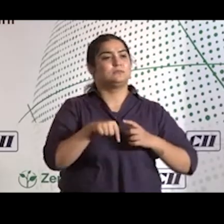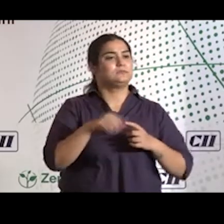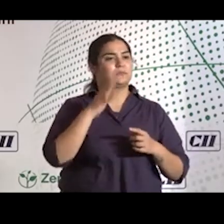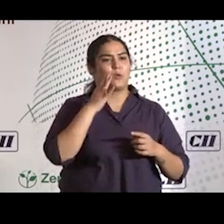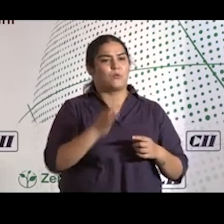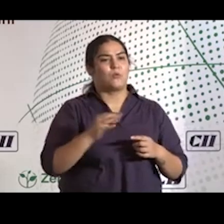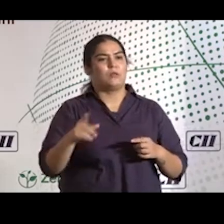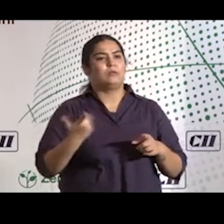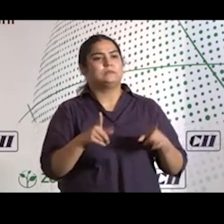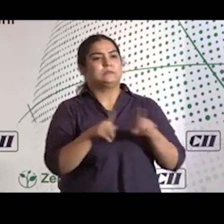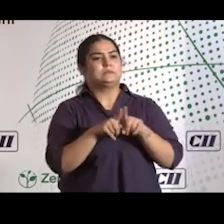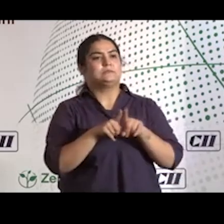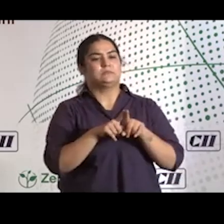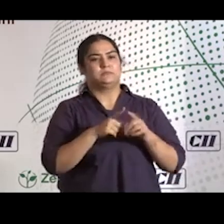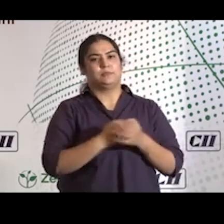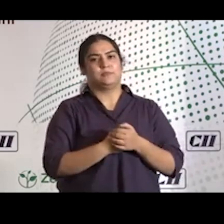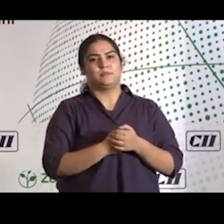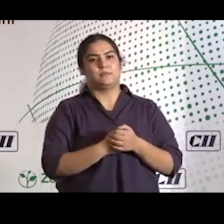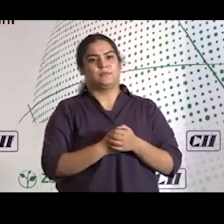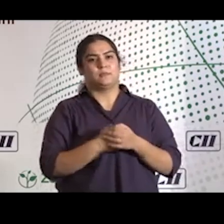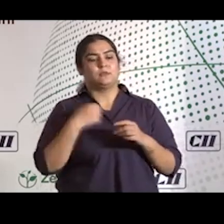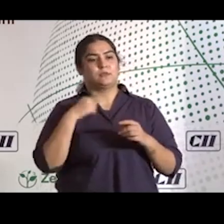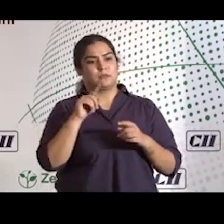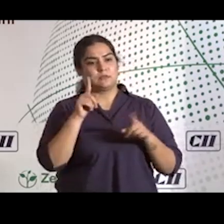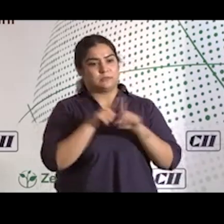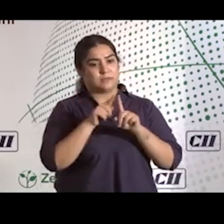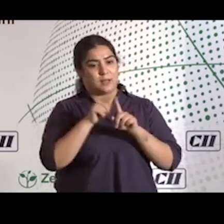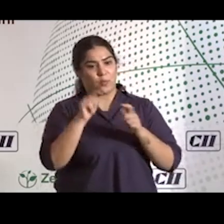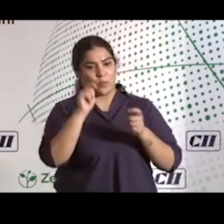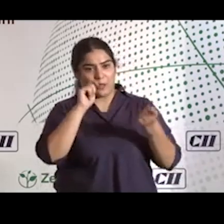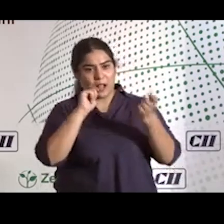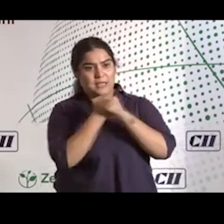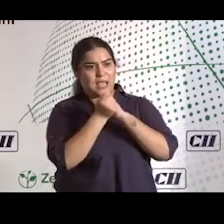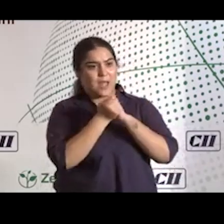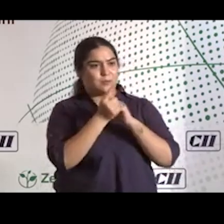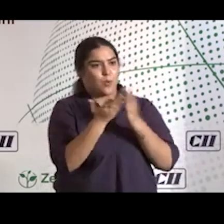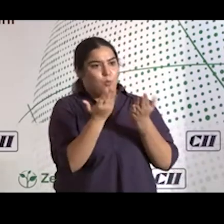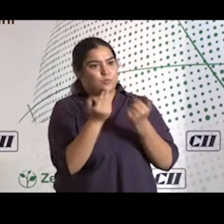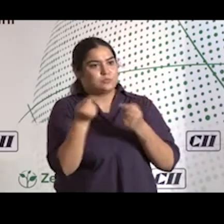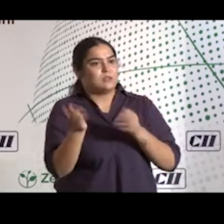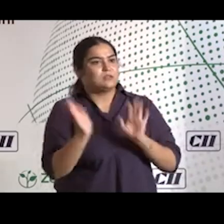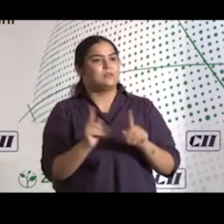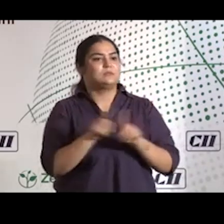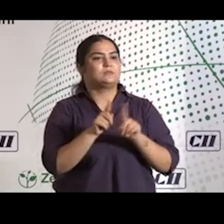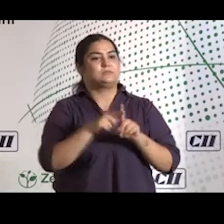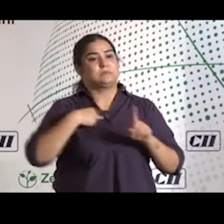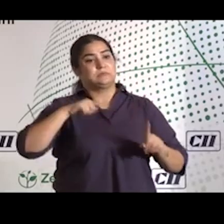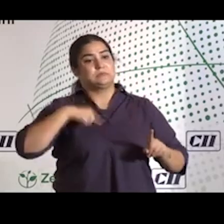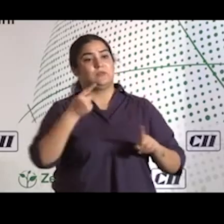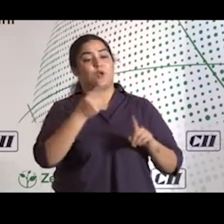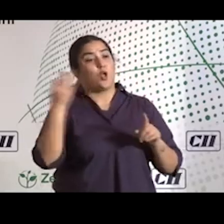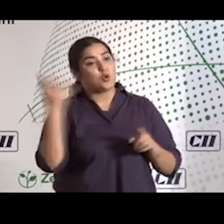it might be the crucial changer. And technology enables completely new solutions.